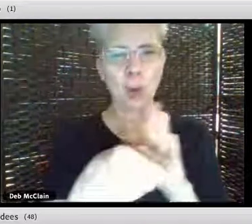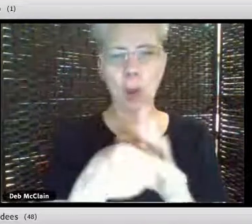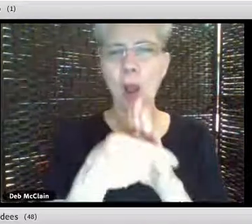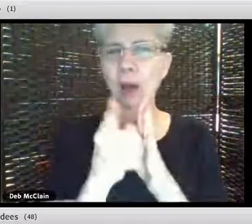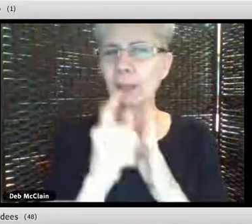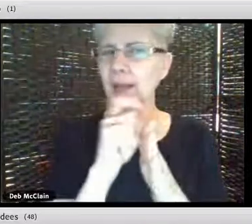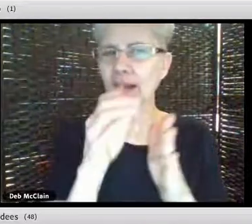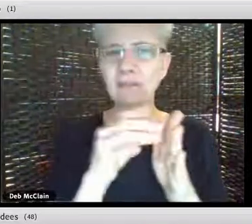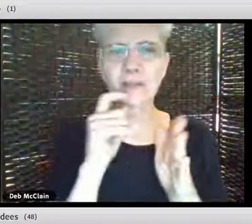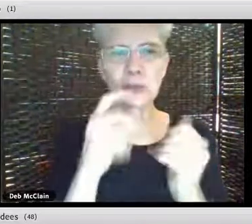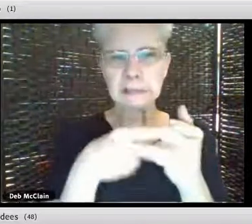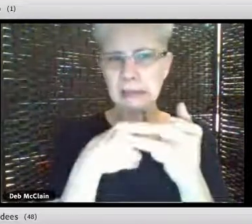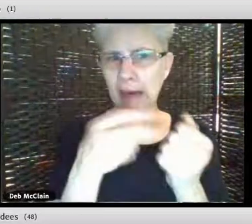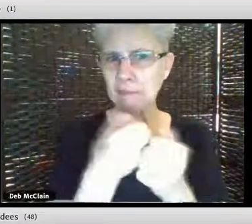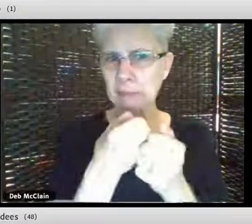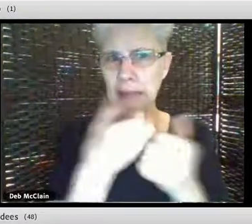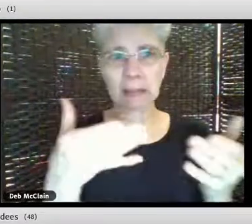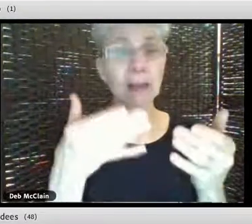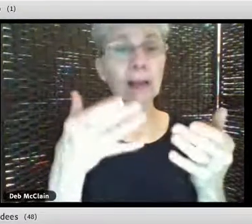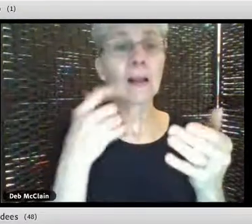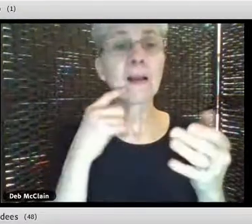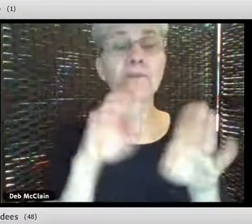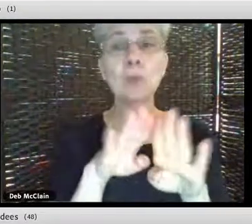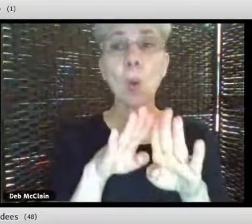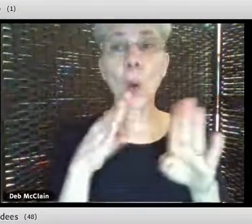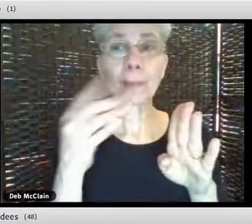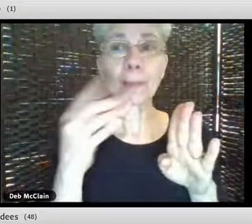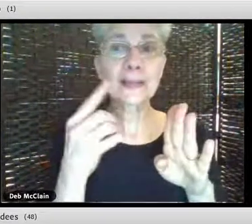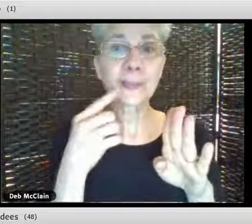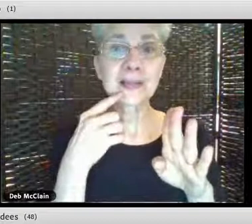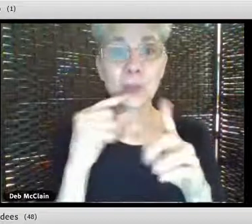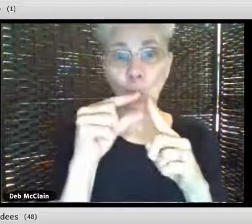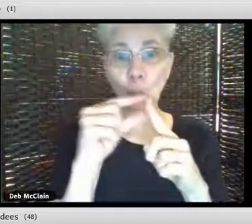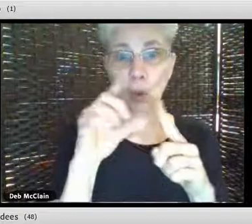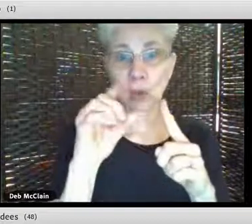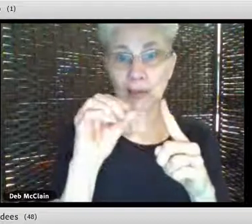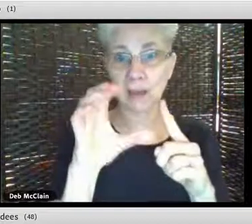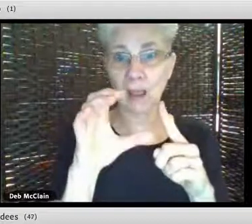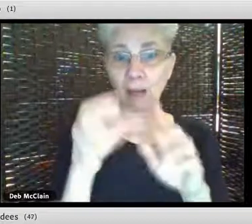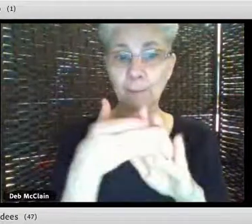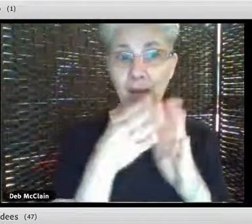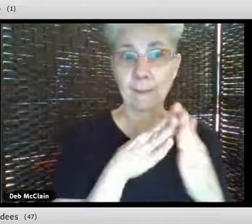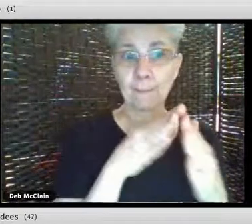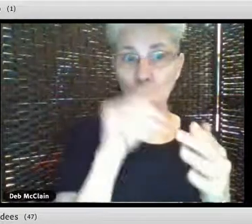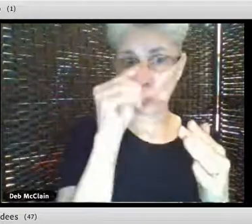You never have to save anything, and if you open something that's a Word doc as a Google doc,